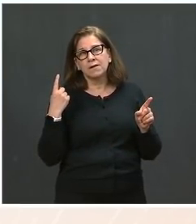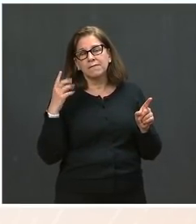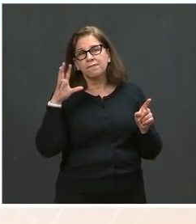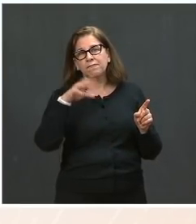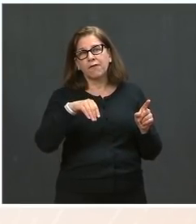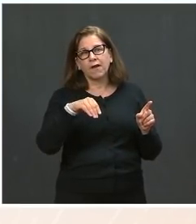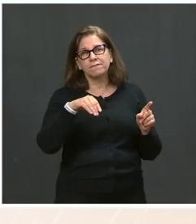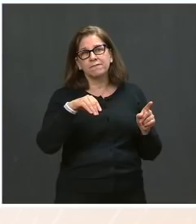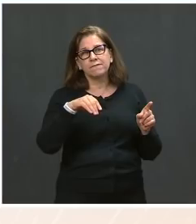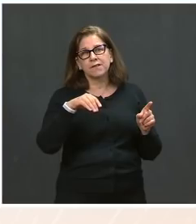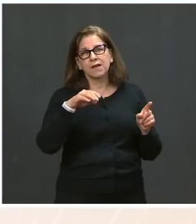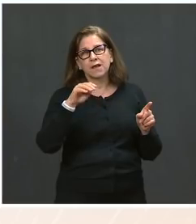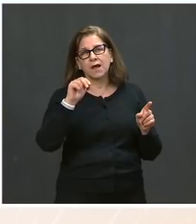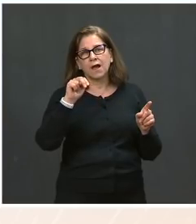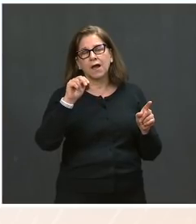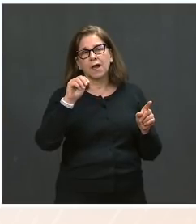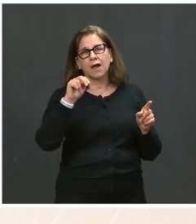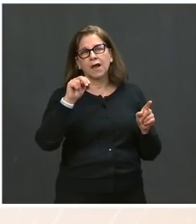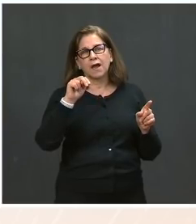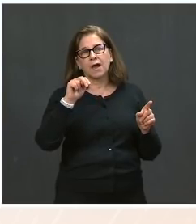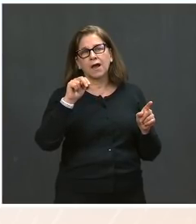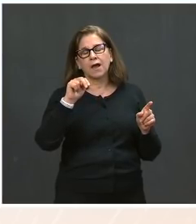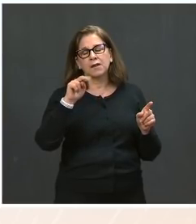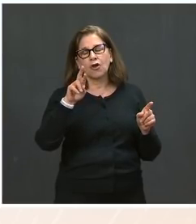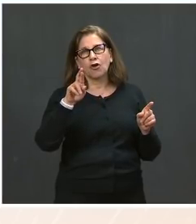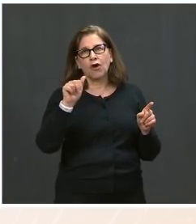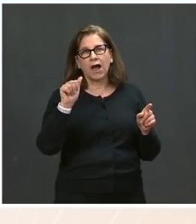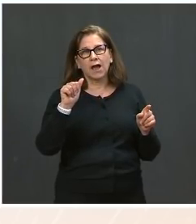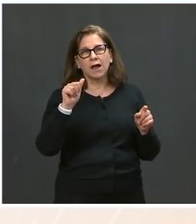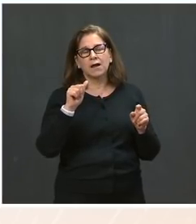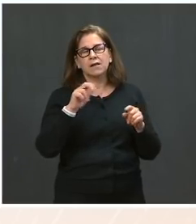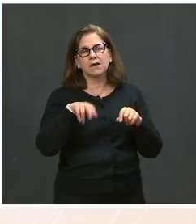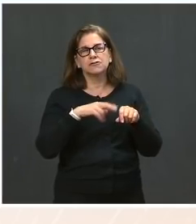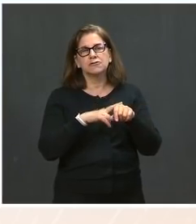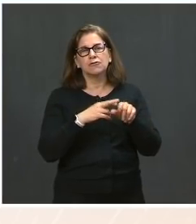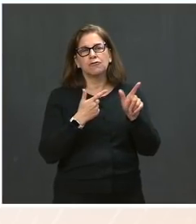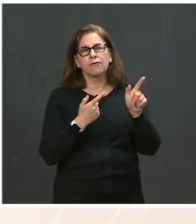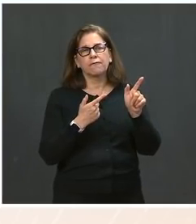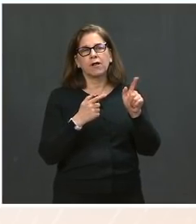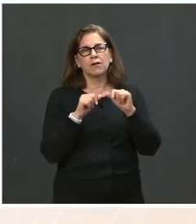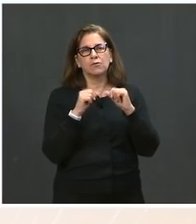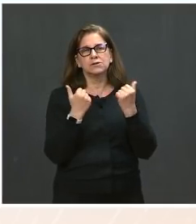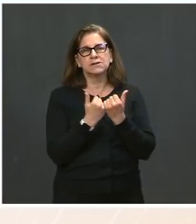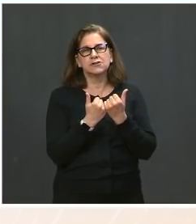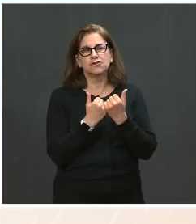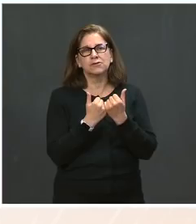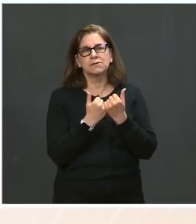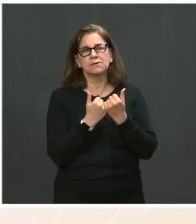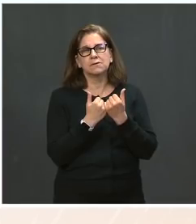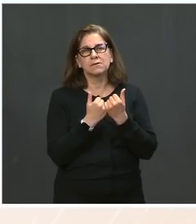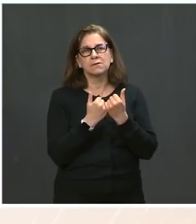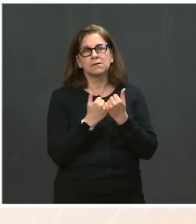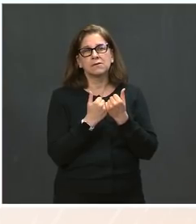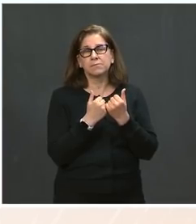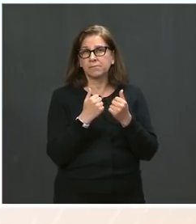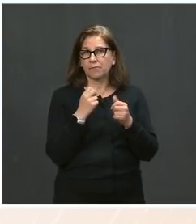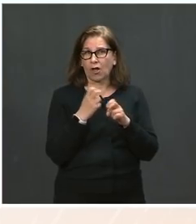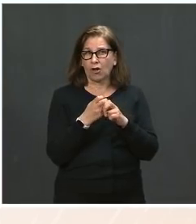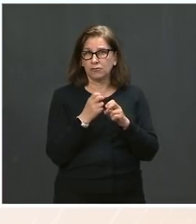Are there any Republicans that you could win over? Or is this going to be a nomination that languishes, like so many other ATF directors have in the past?